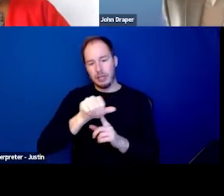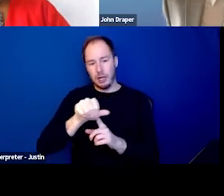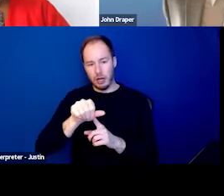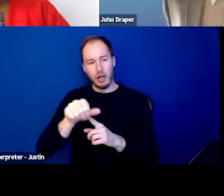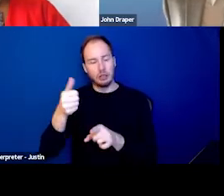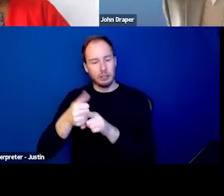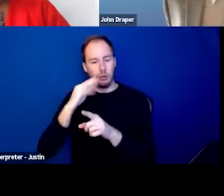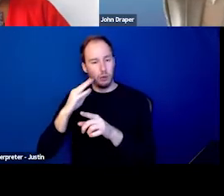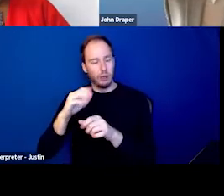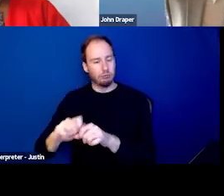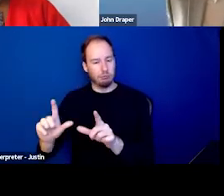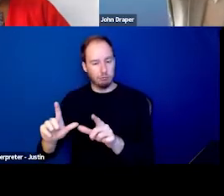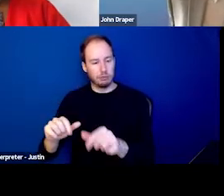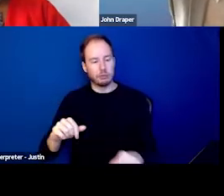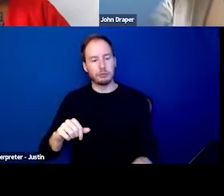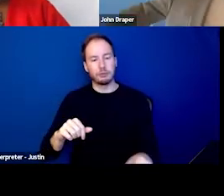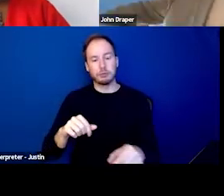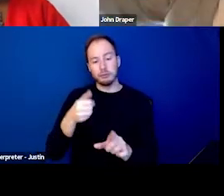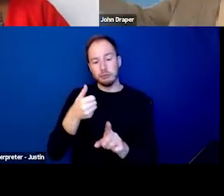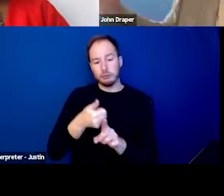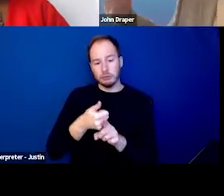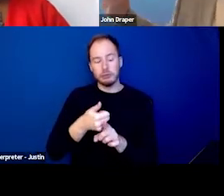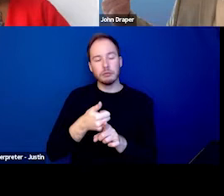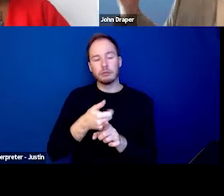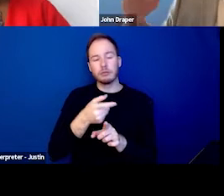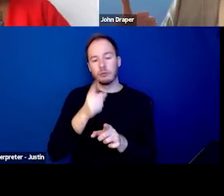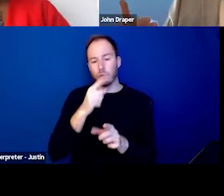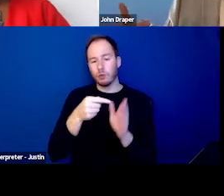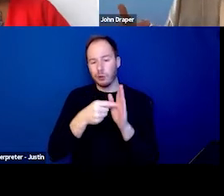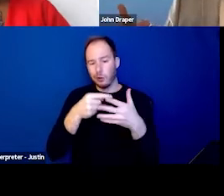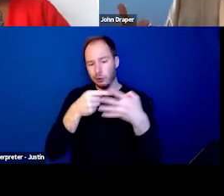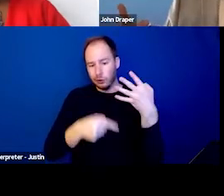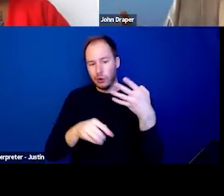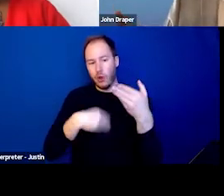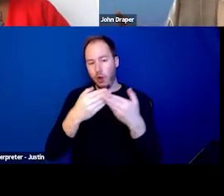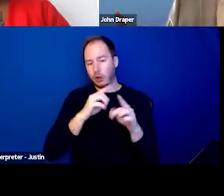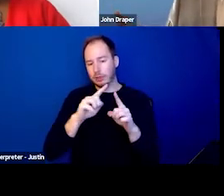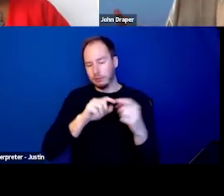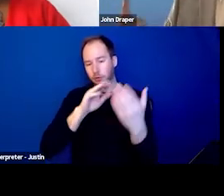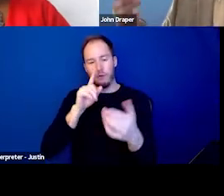and you'll be able to find it. It details all the ways in which crisis centers, local crisis centers,